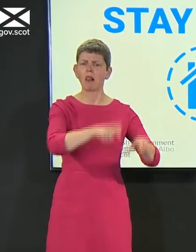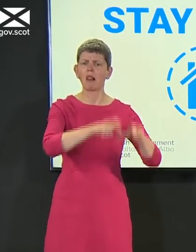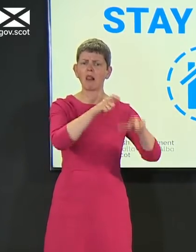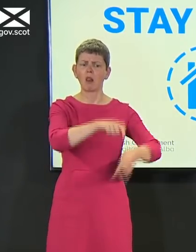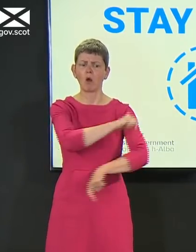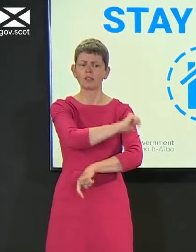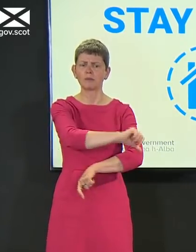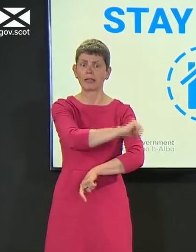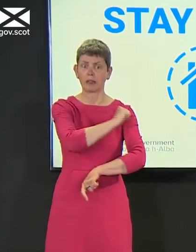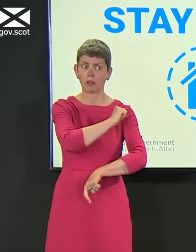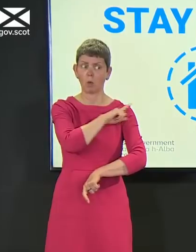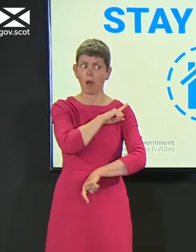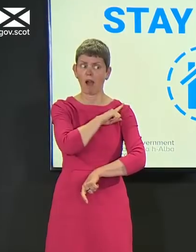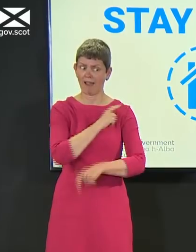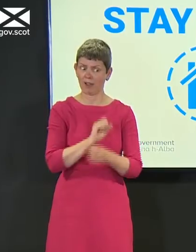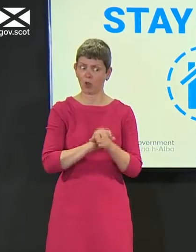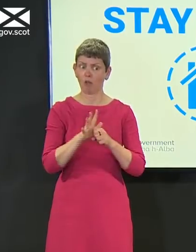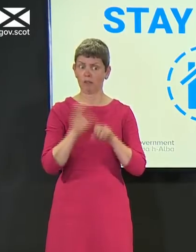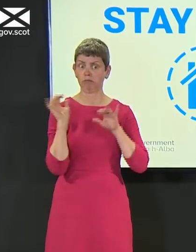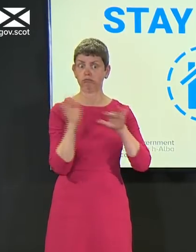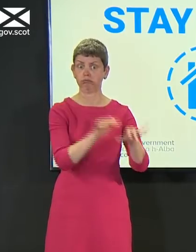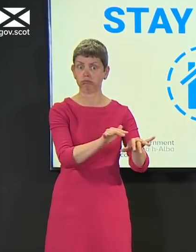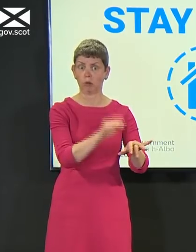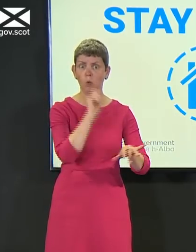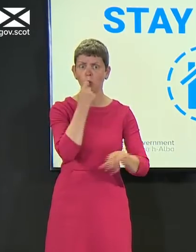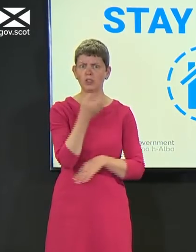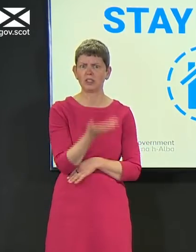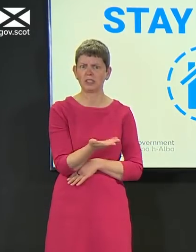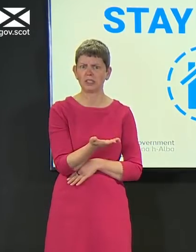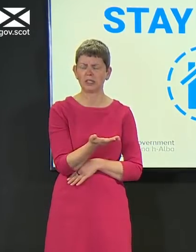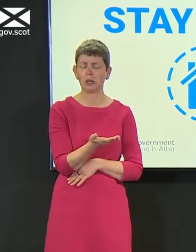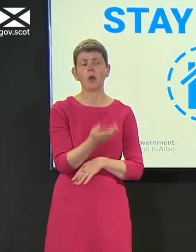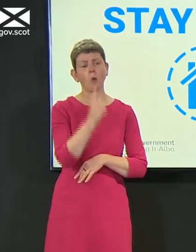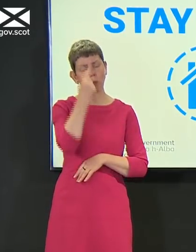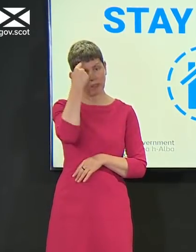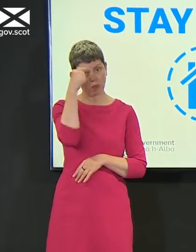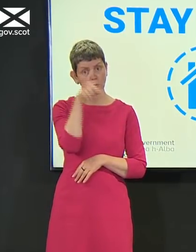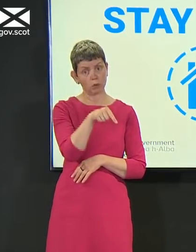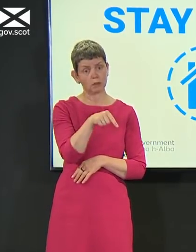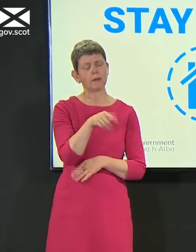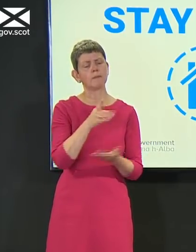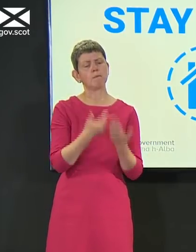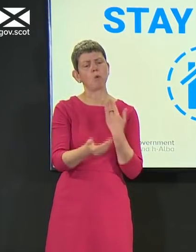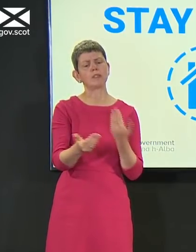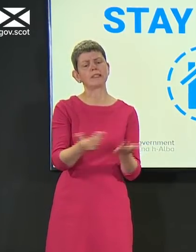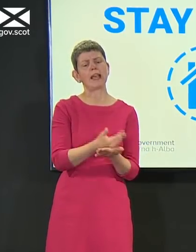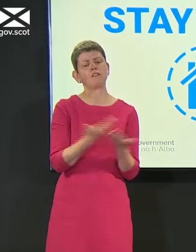be overrun with covid we thought they would be safer in other settings with the right infection